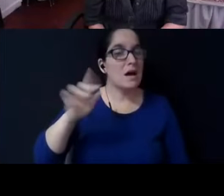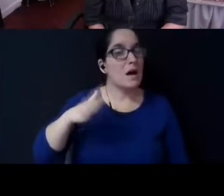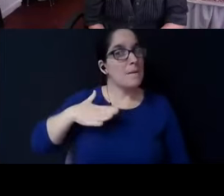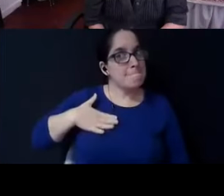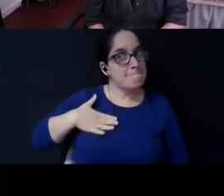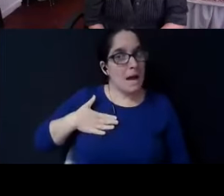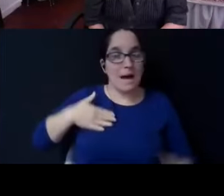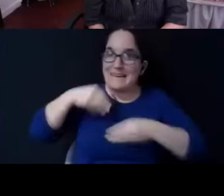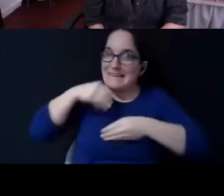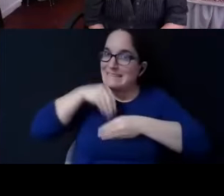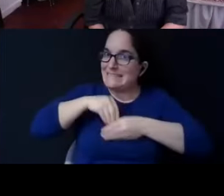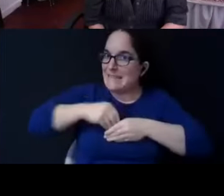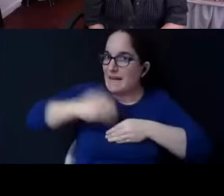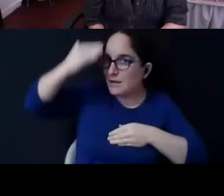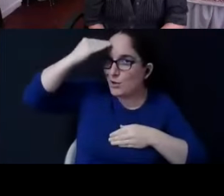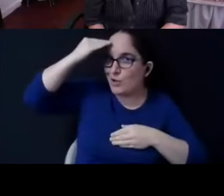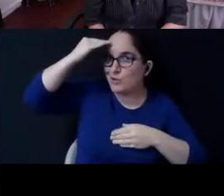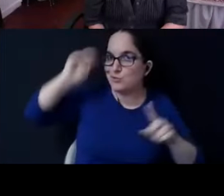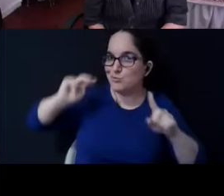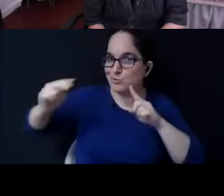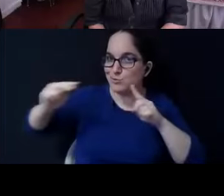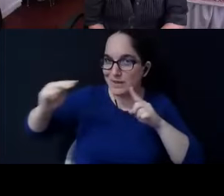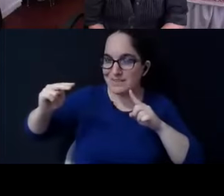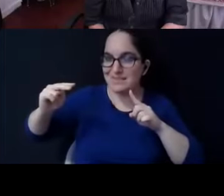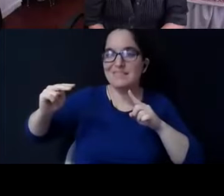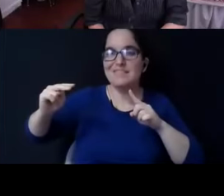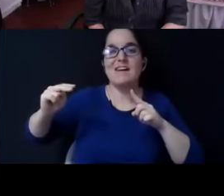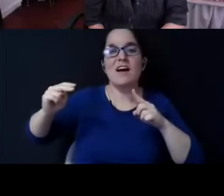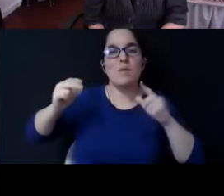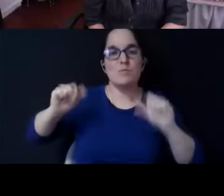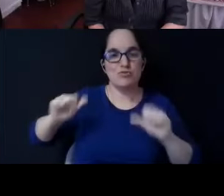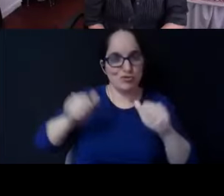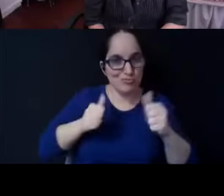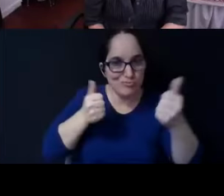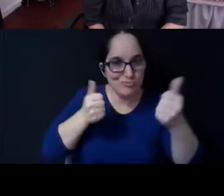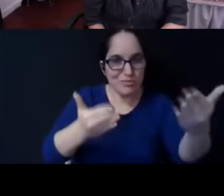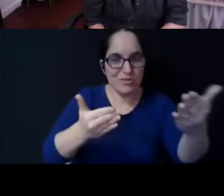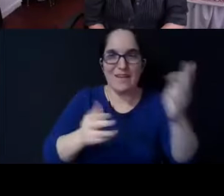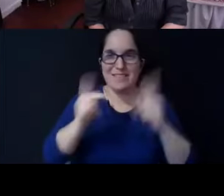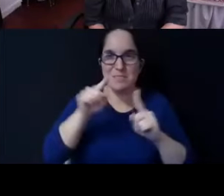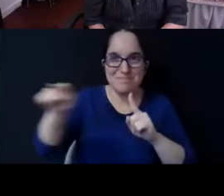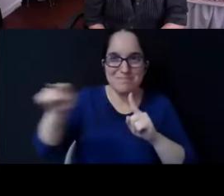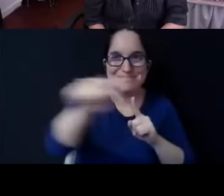but I'm also dealing with people who are outsiders and answering their questions, there are certain things that